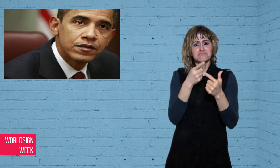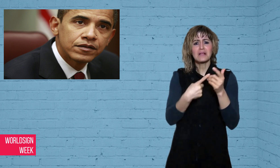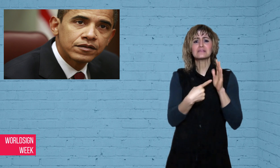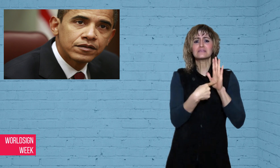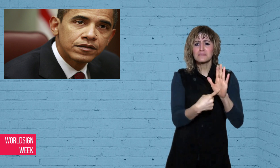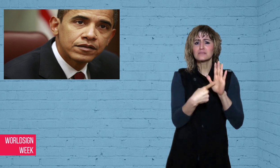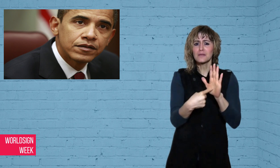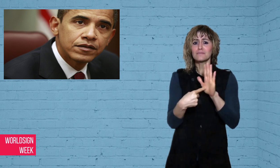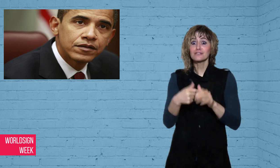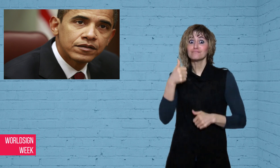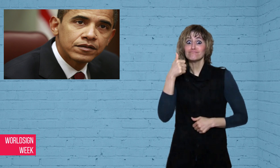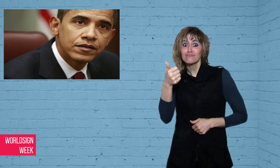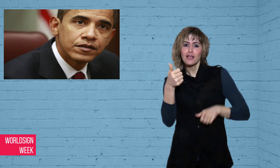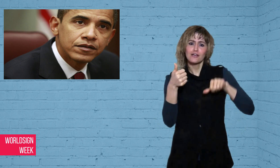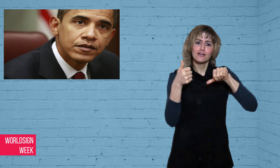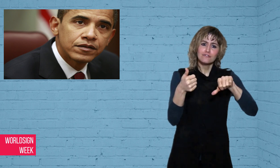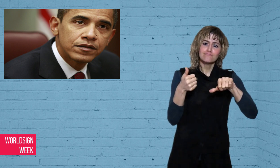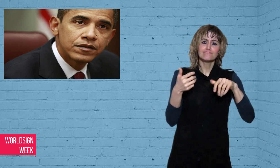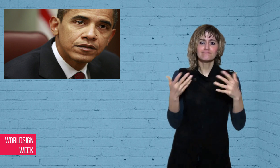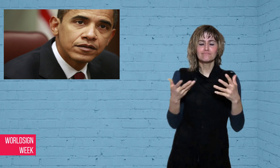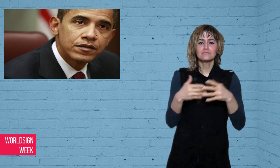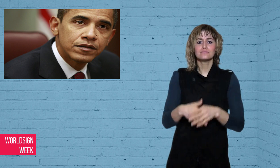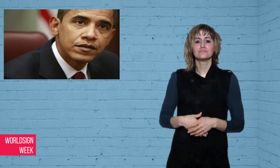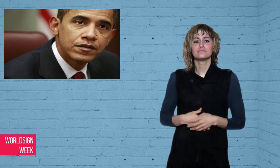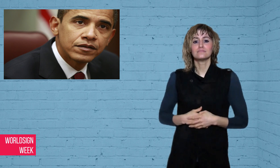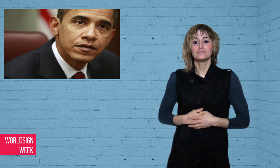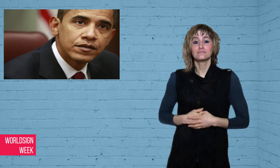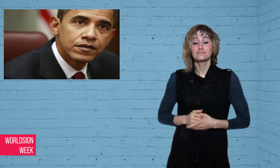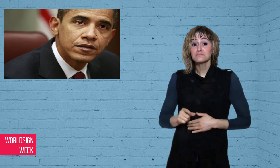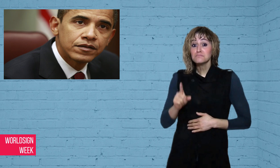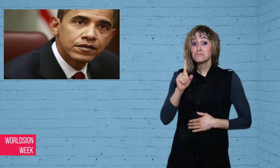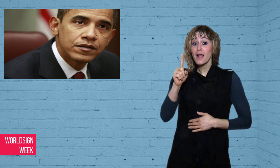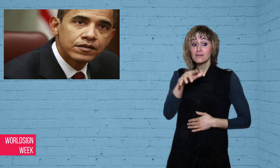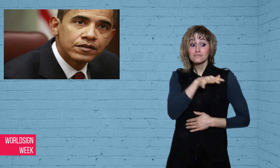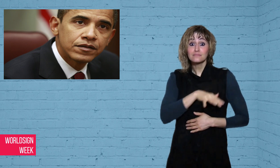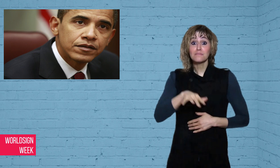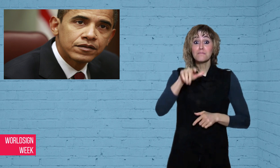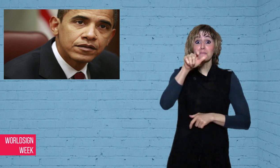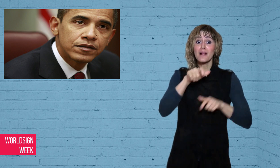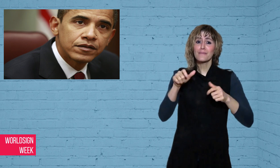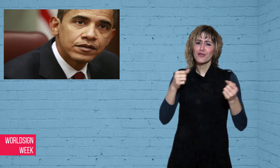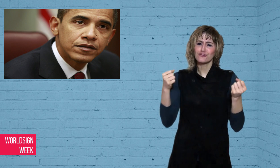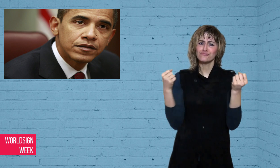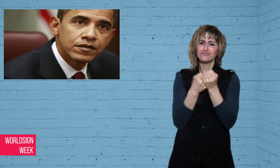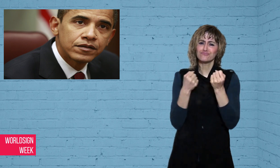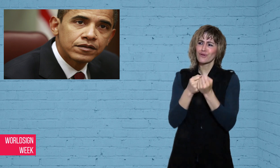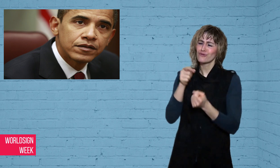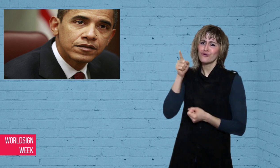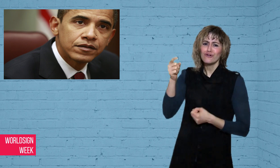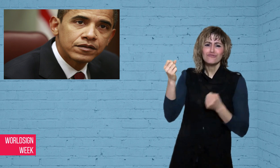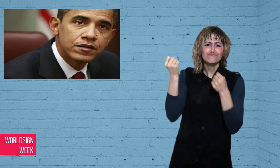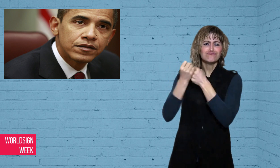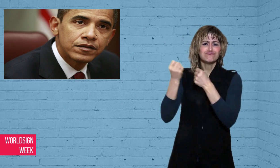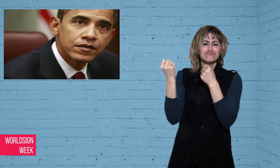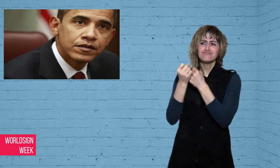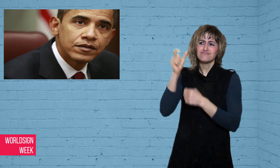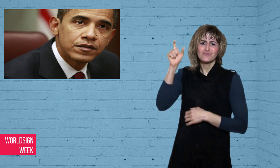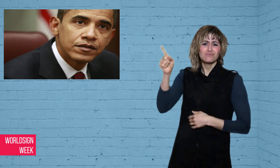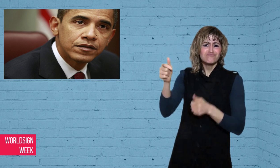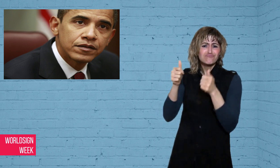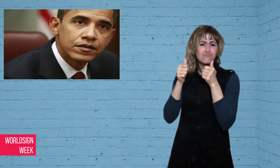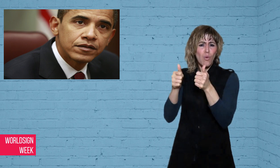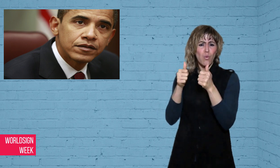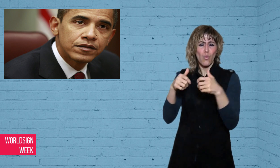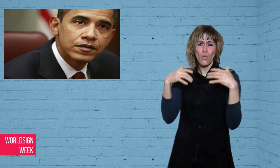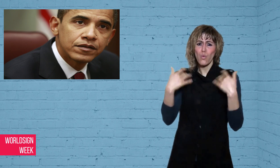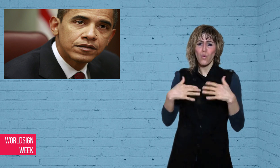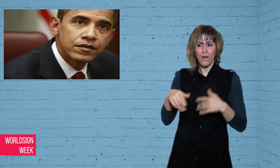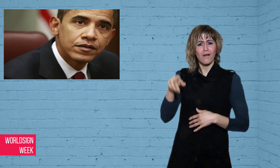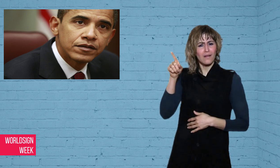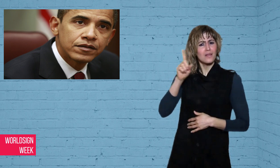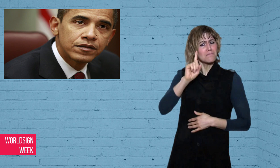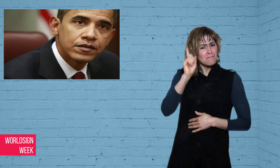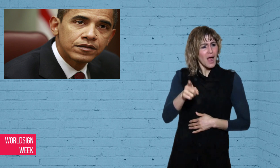killing of Osama bin Laden, and a major